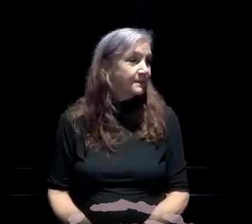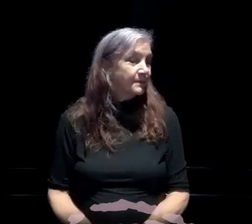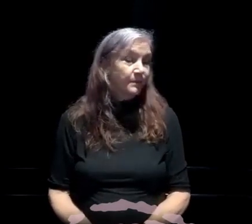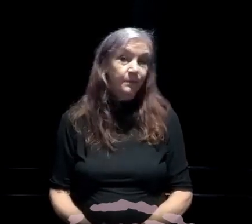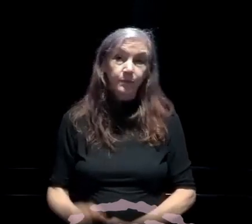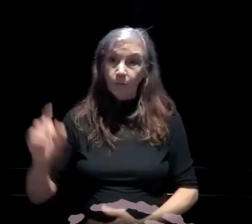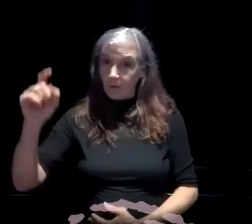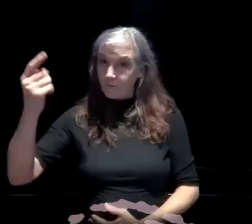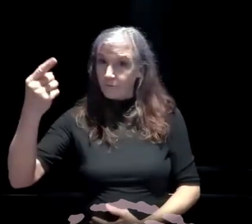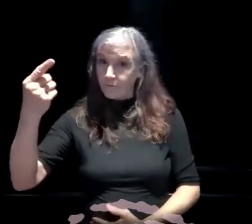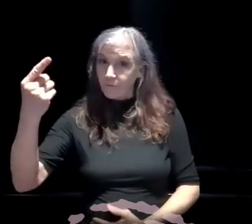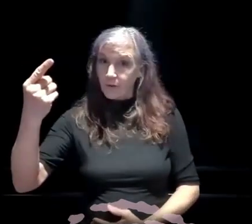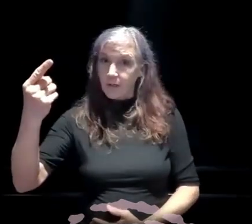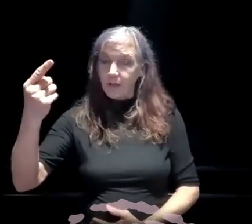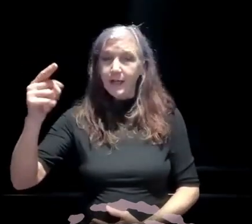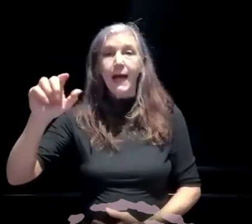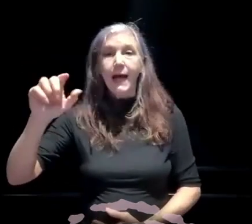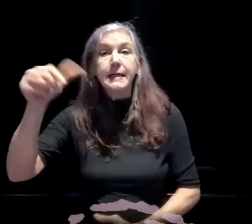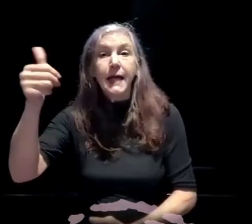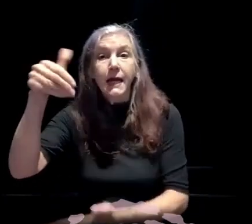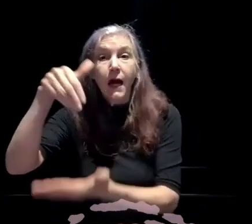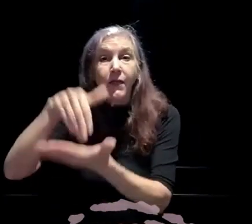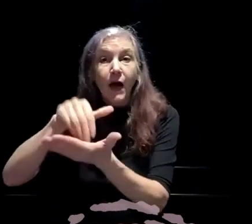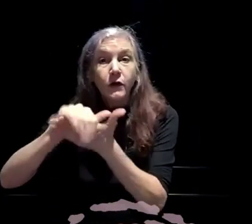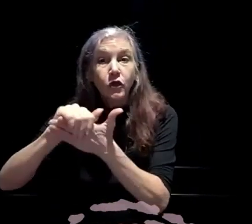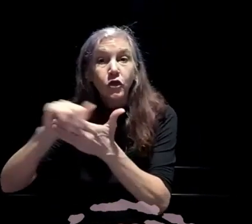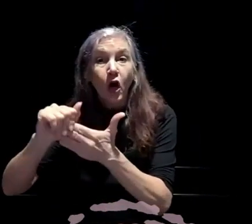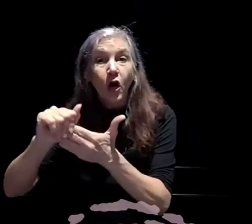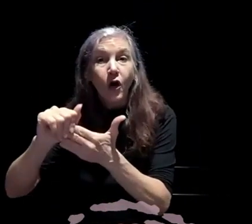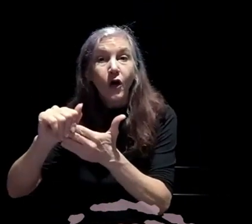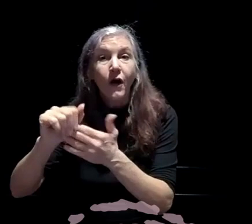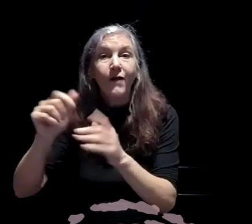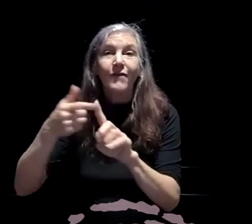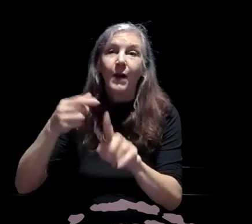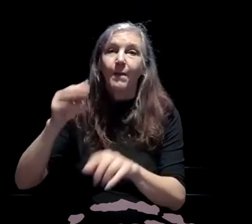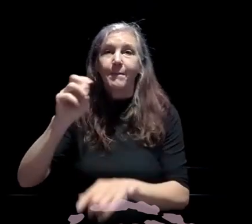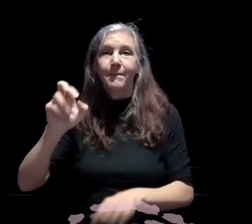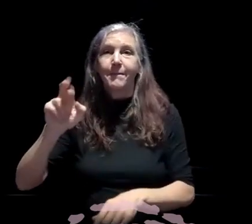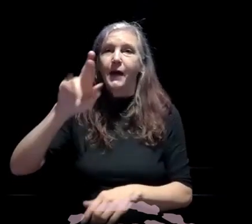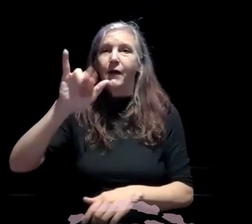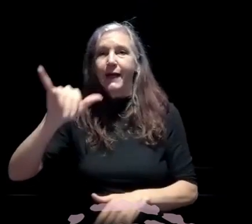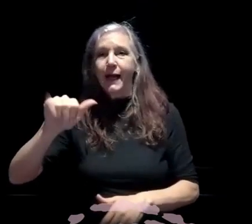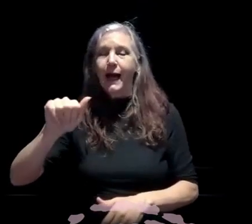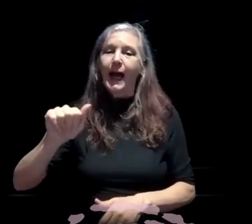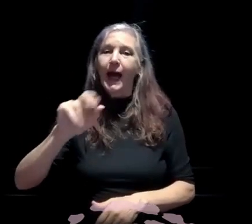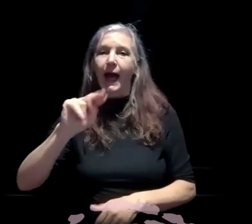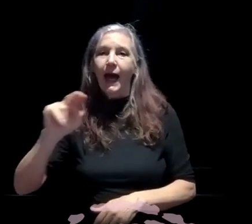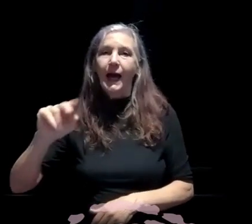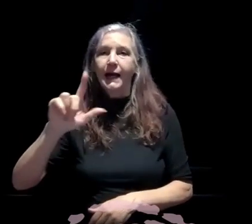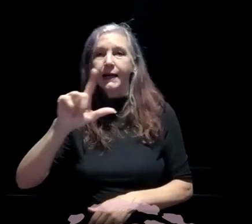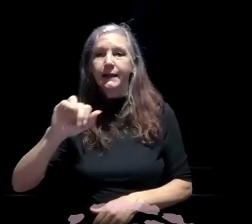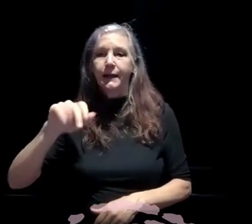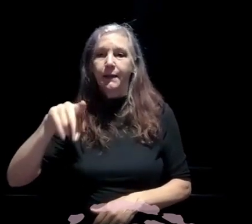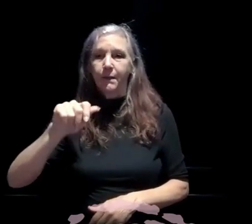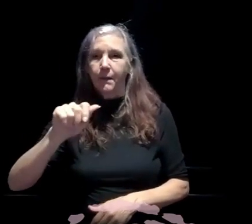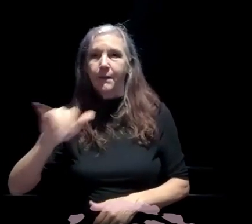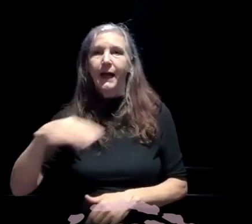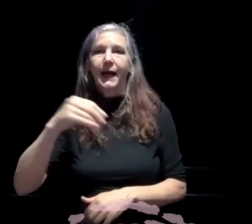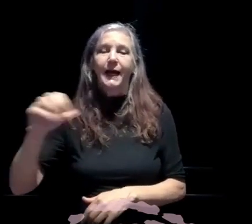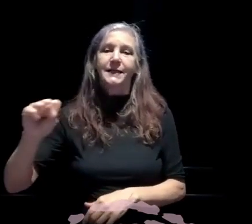And the 1st one is $10,000 from the Marianne Lepay and Steve